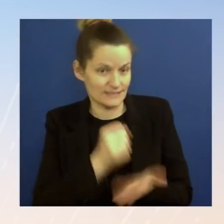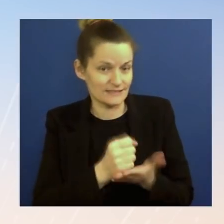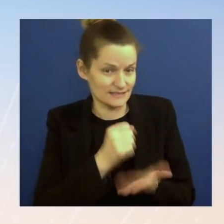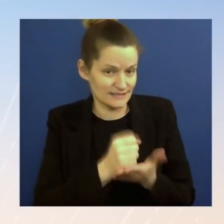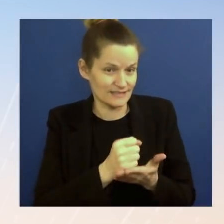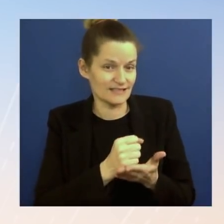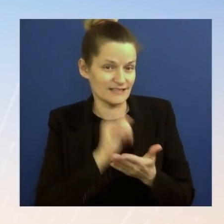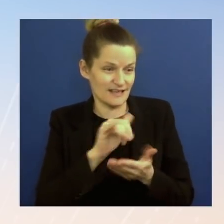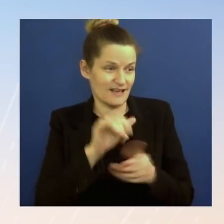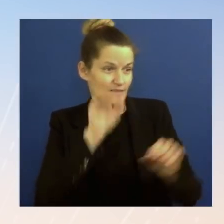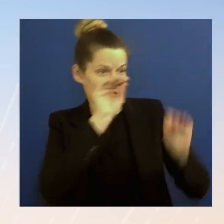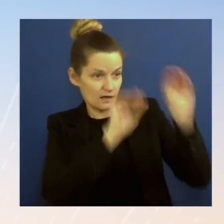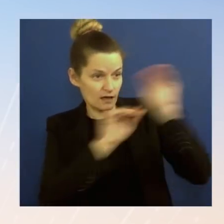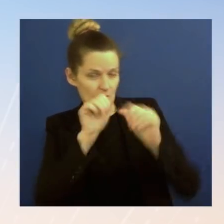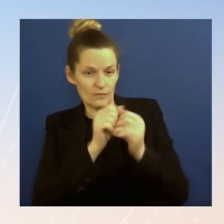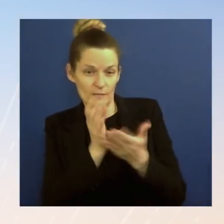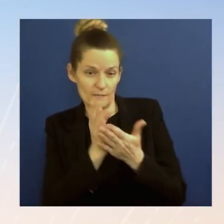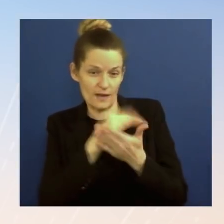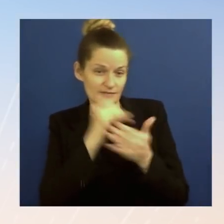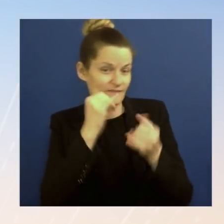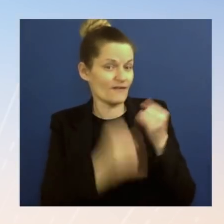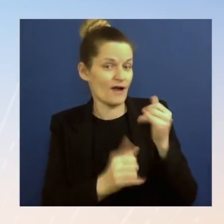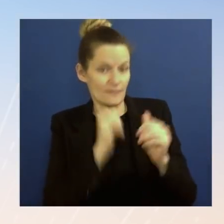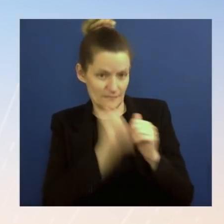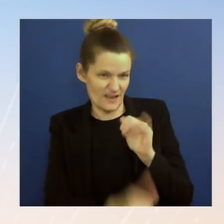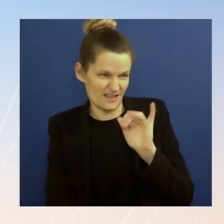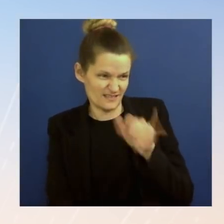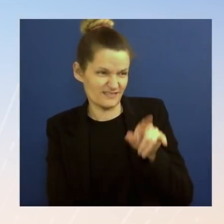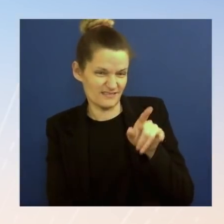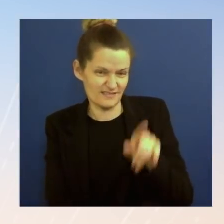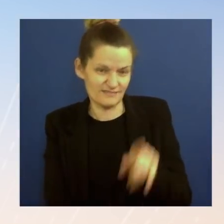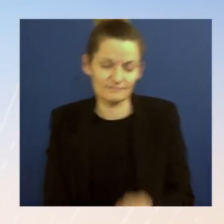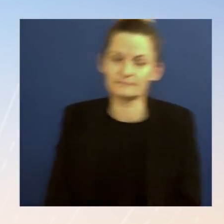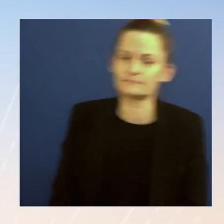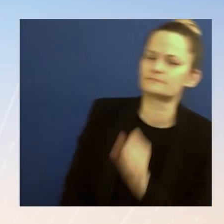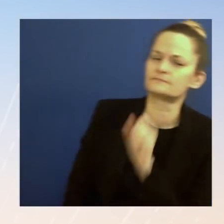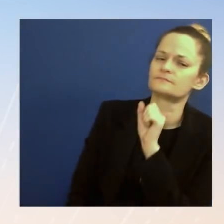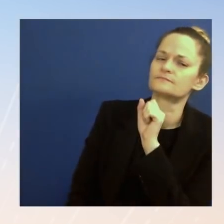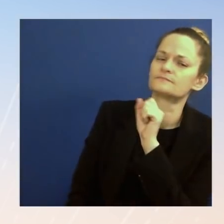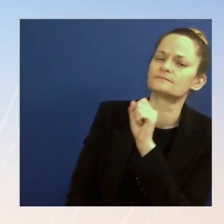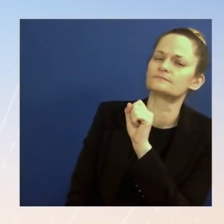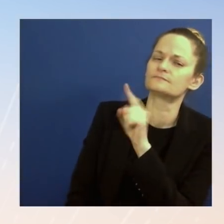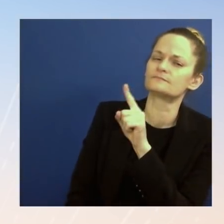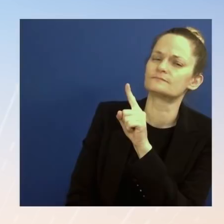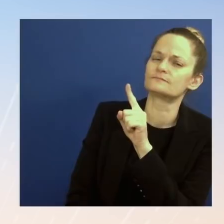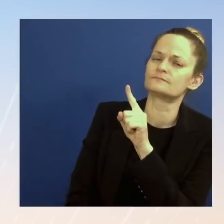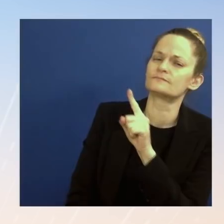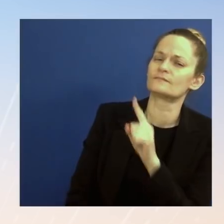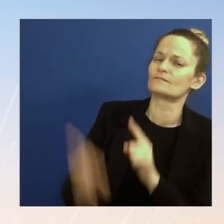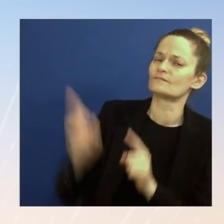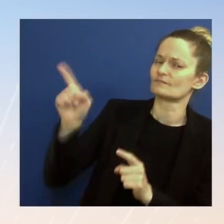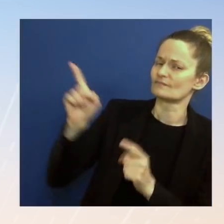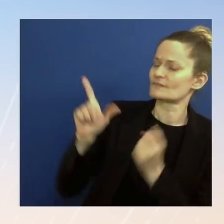The Deputy Secretary of State this weekend said, quote, she'd seen some signs of "willingness to have real, serious negotiations."